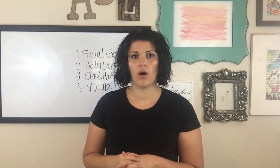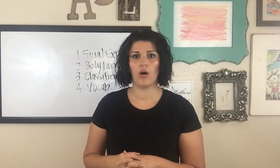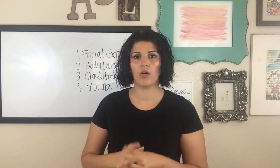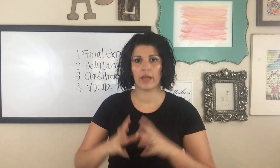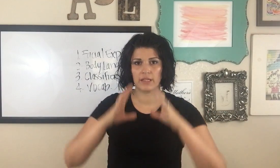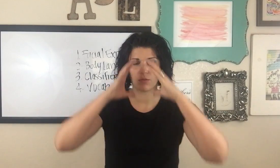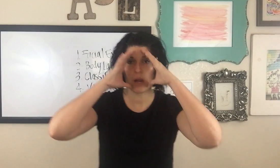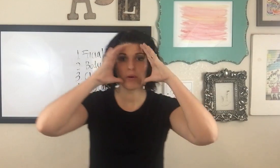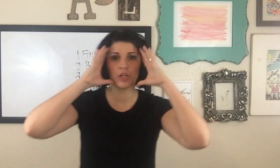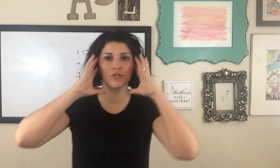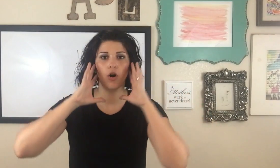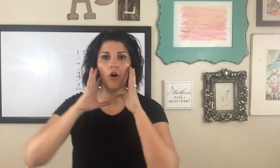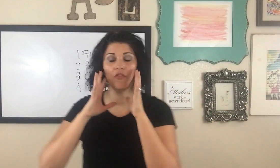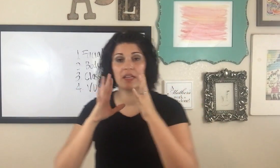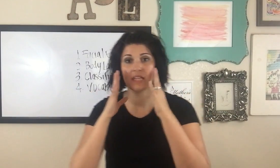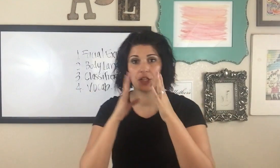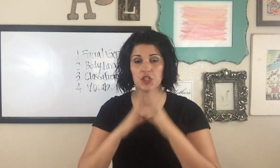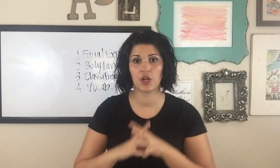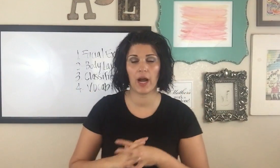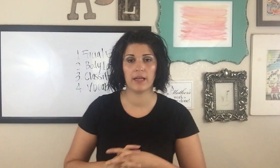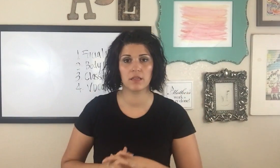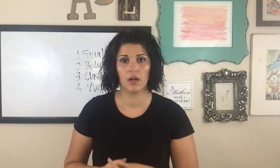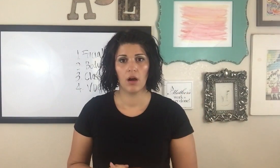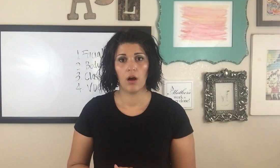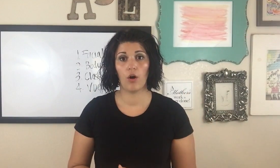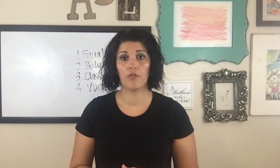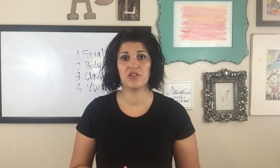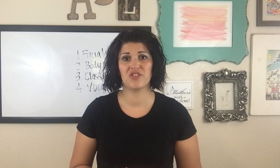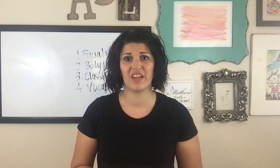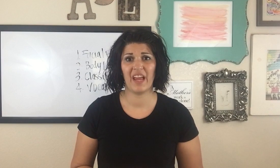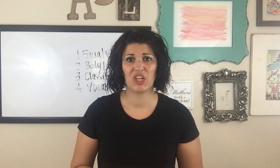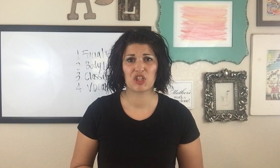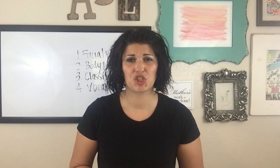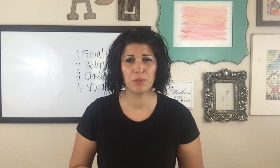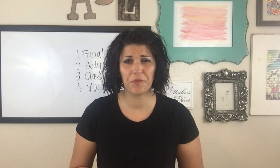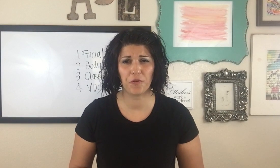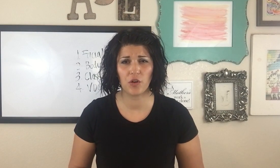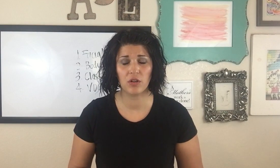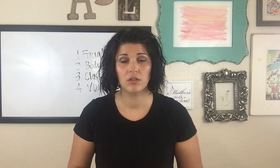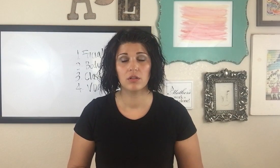Oh, okay. So now we're going to use the whole face, not just your eyes. Oh, if you just ate and you're super full.